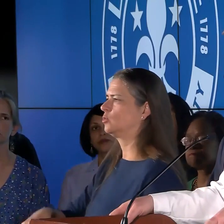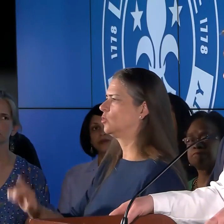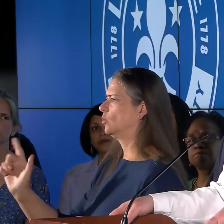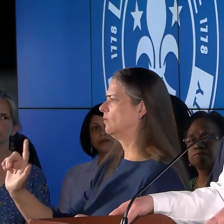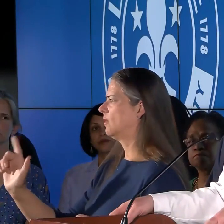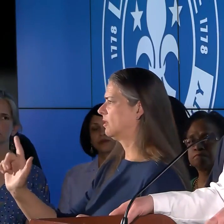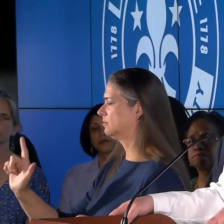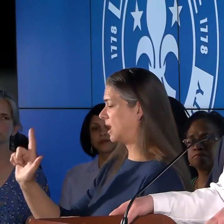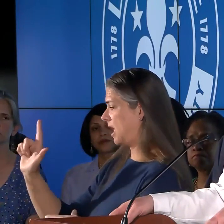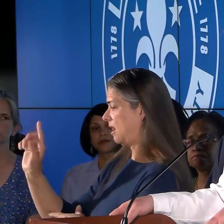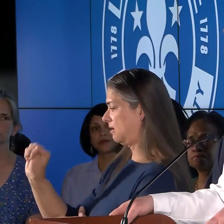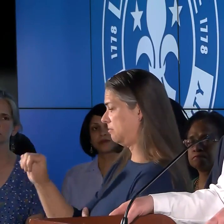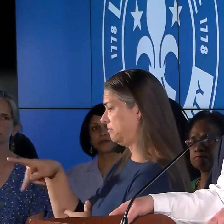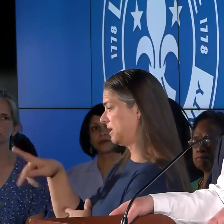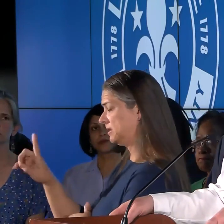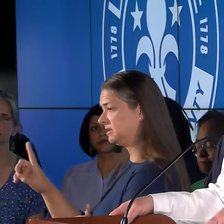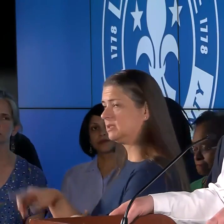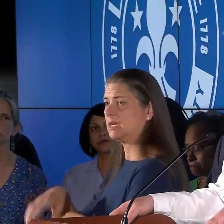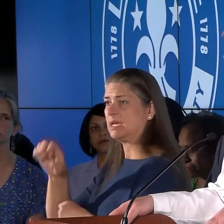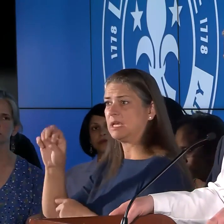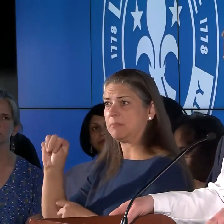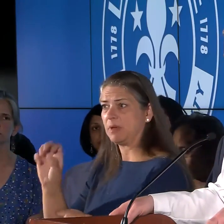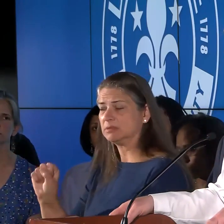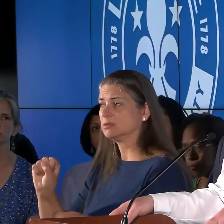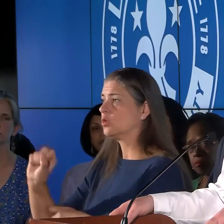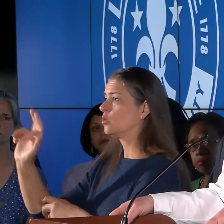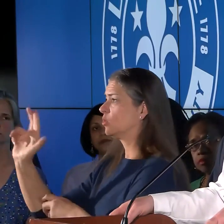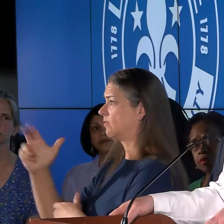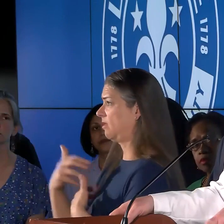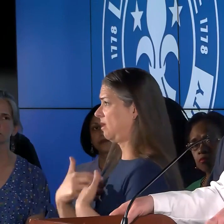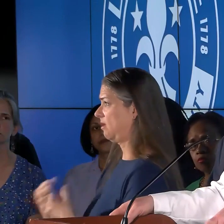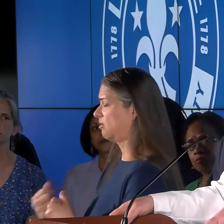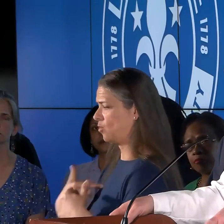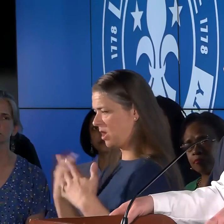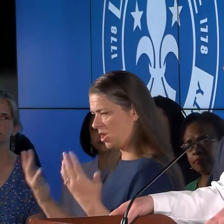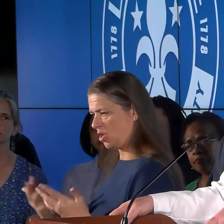L N P D, Ems U of L Health. We are here for everyone.